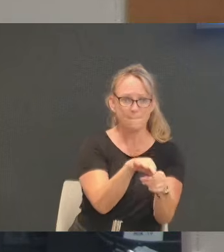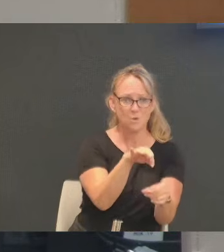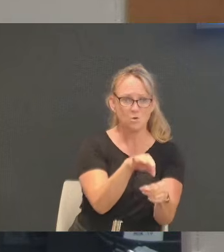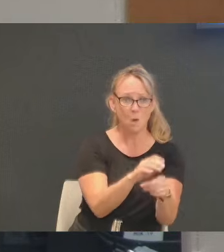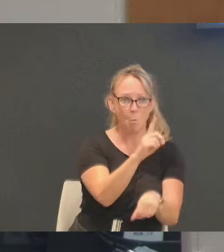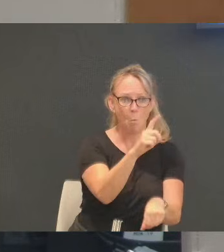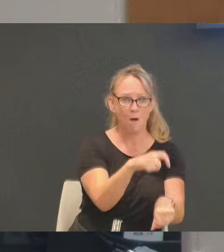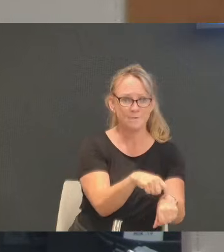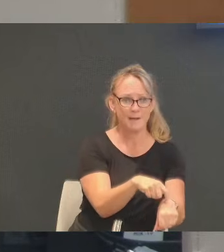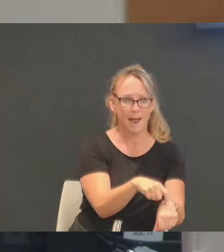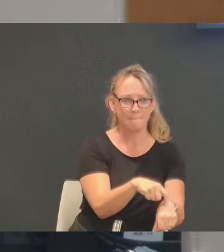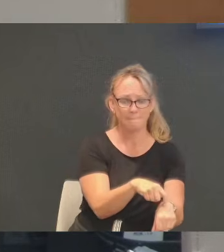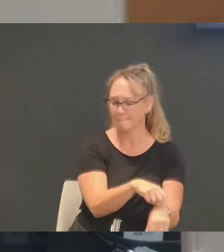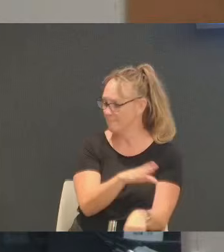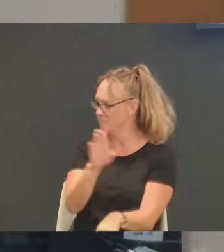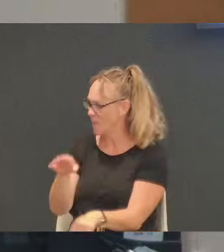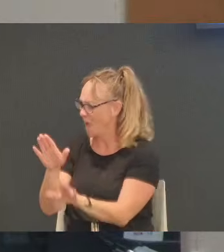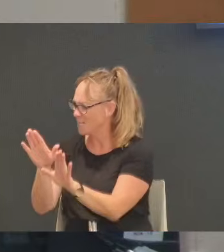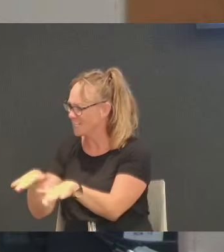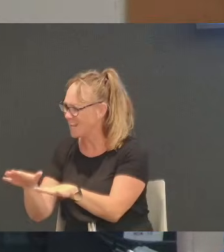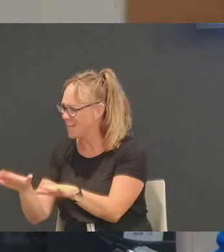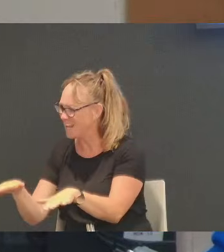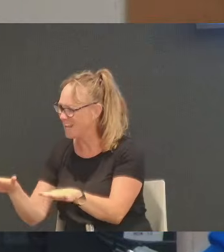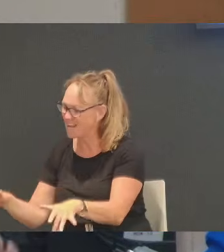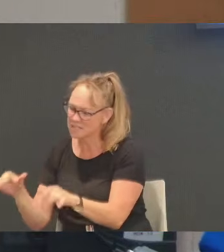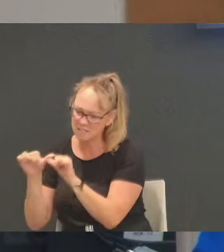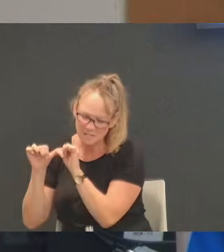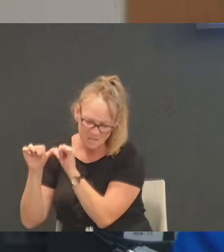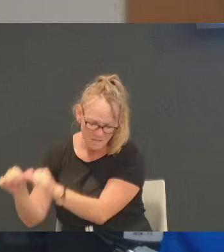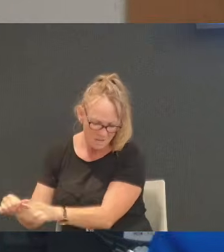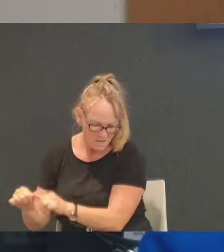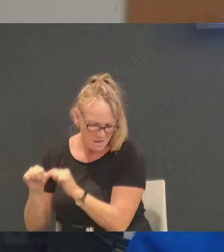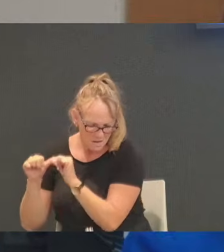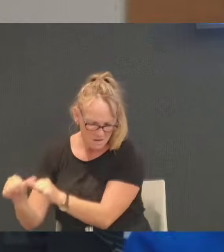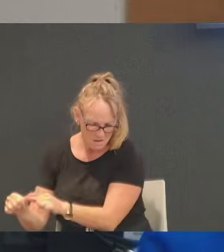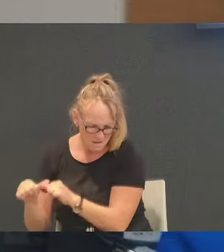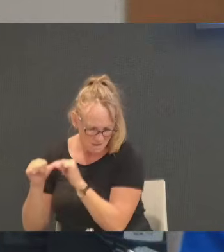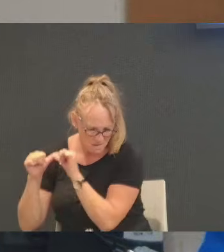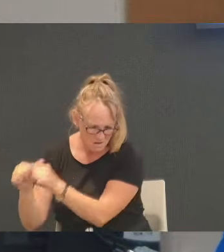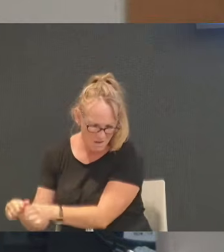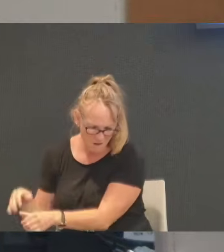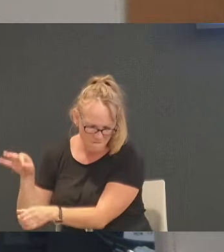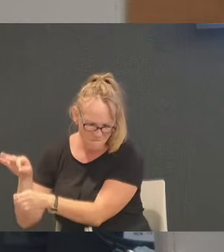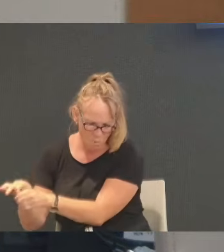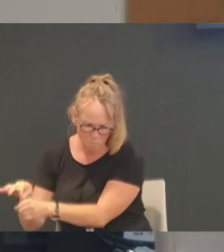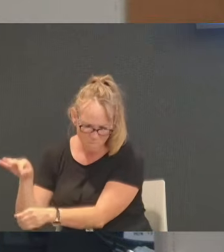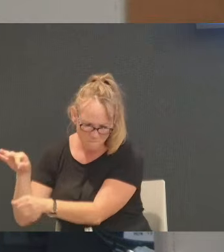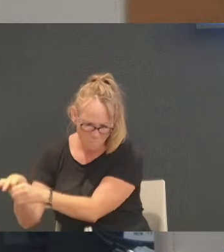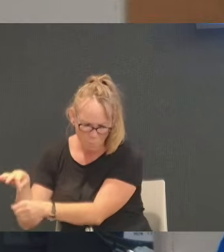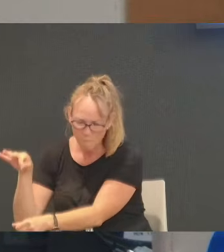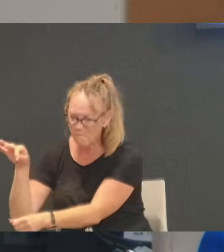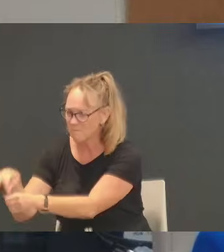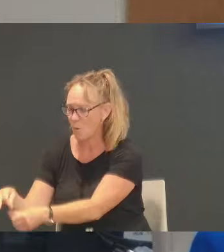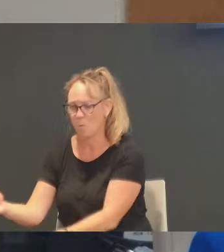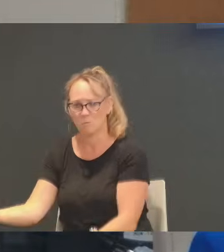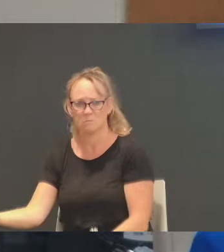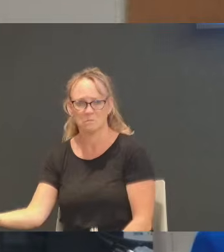children's side, we got to keep going every single so many years. And I really think it should be the